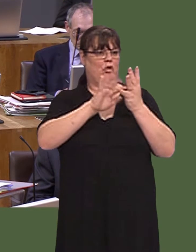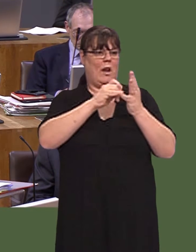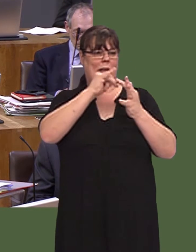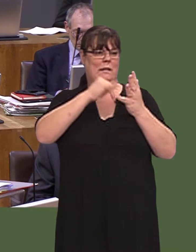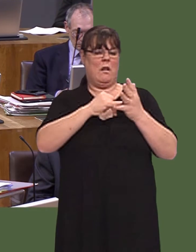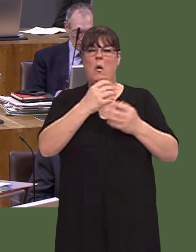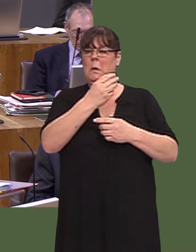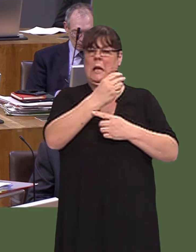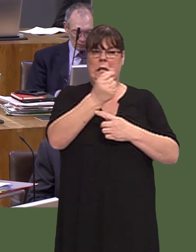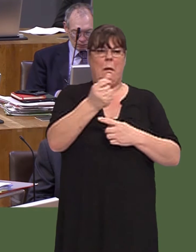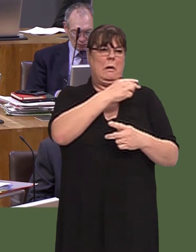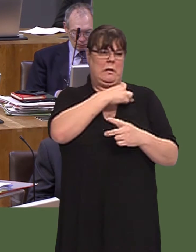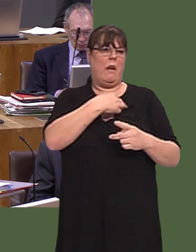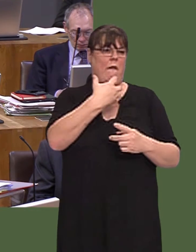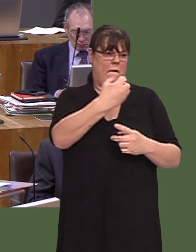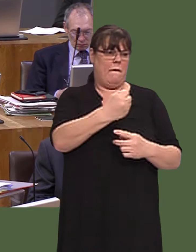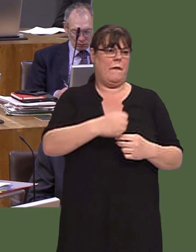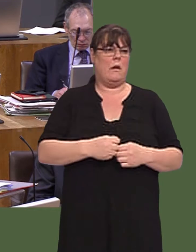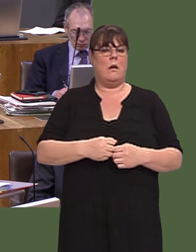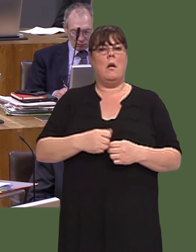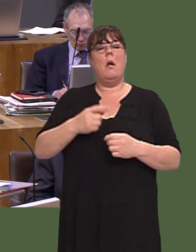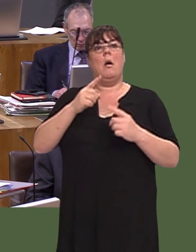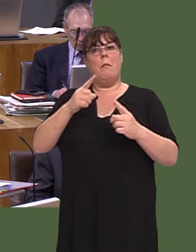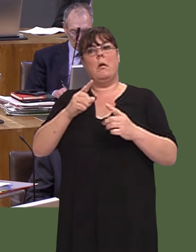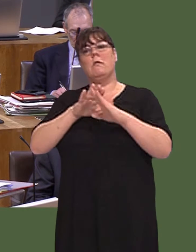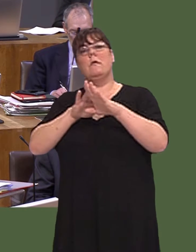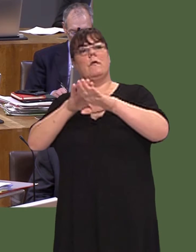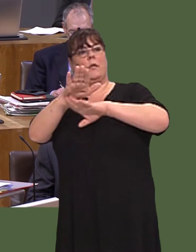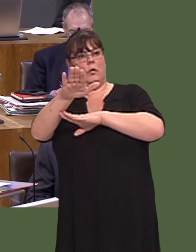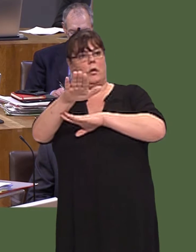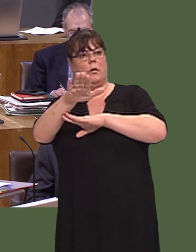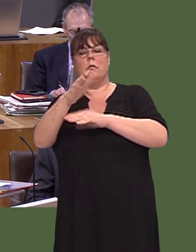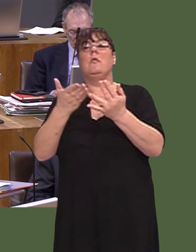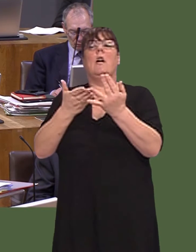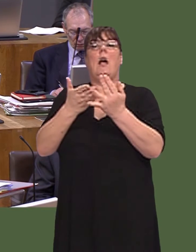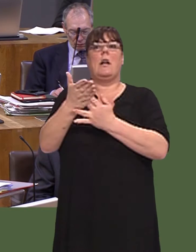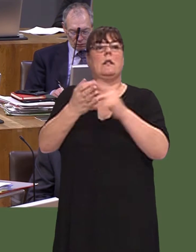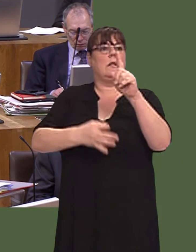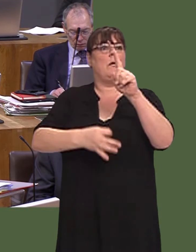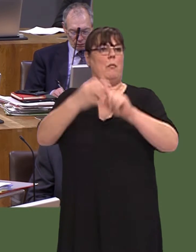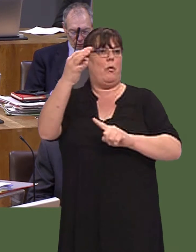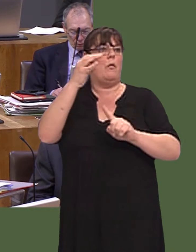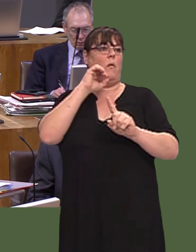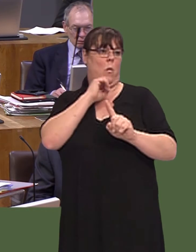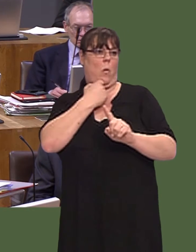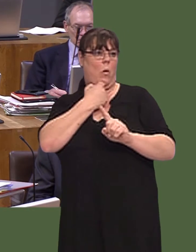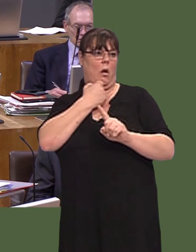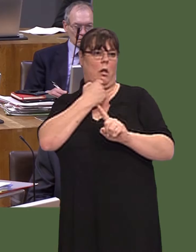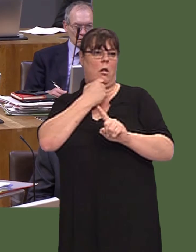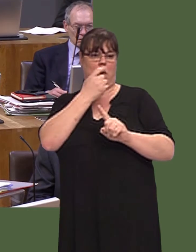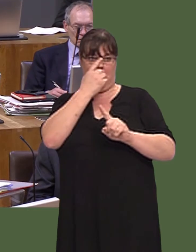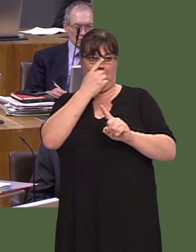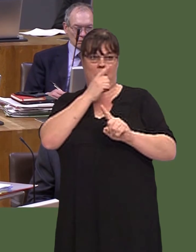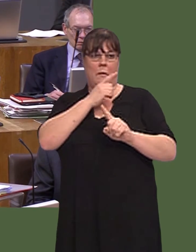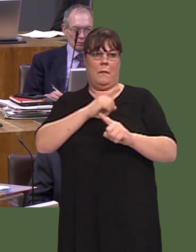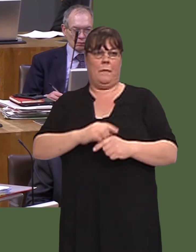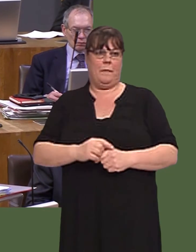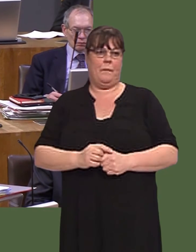We will expect significant improvements to be made as regards access to these stations